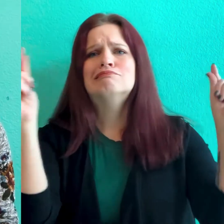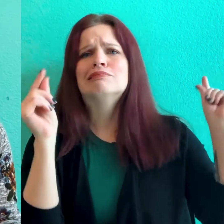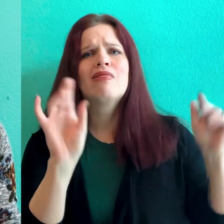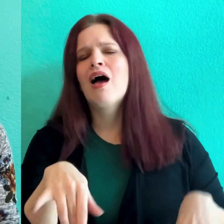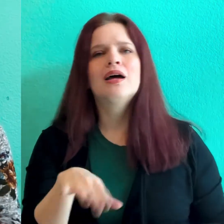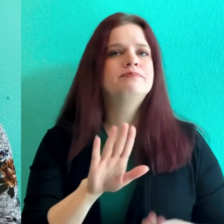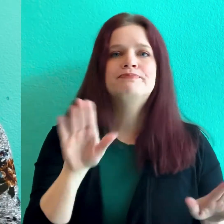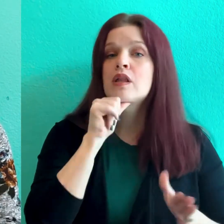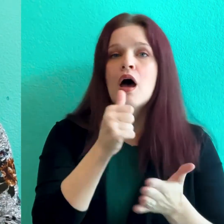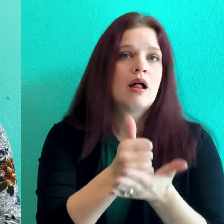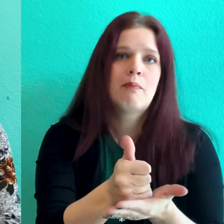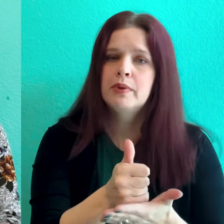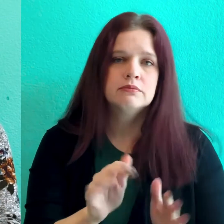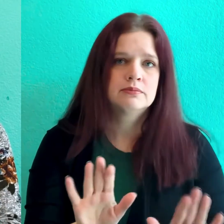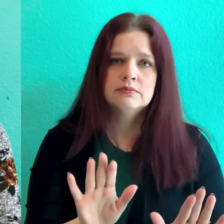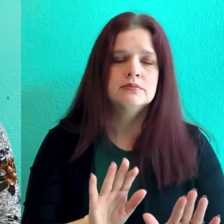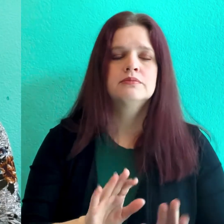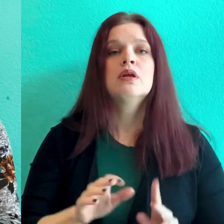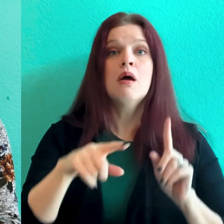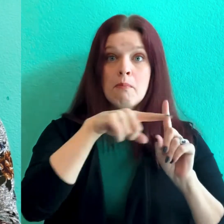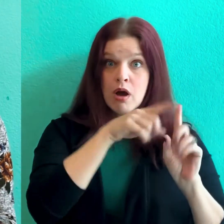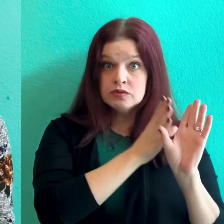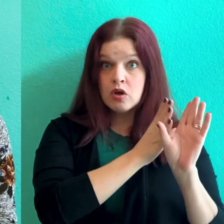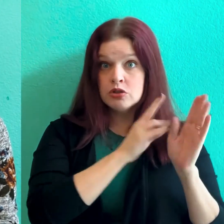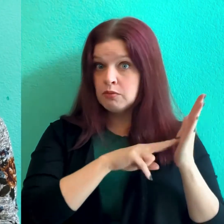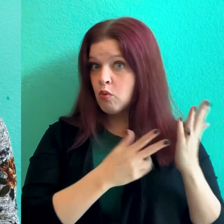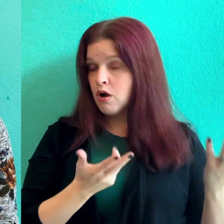We've heard these things said to us out in the world and it's really not helpful.